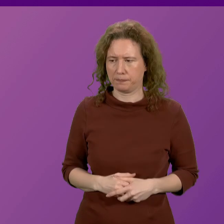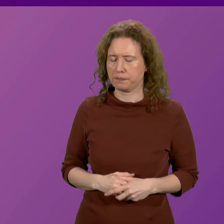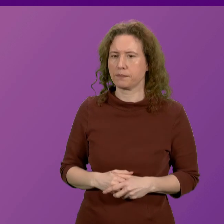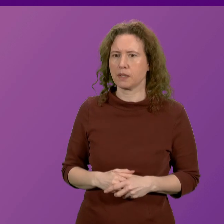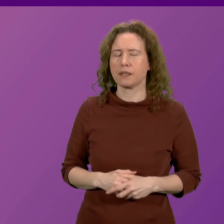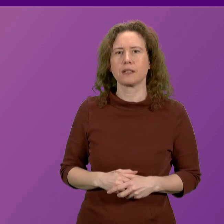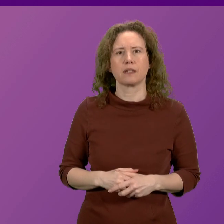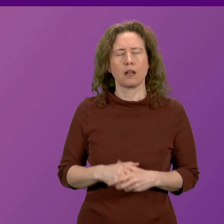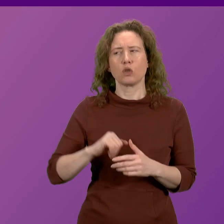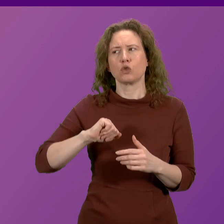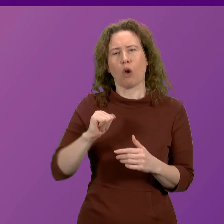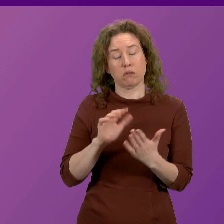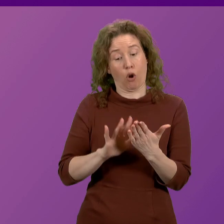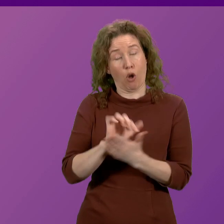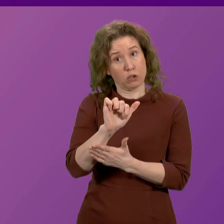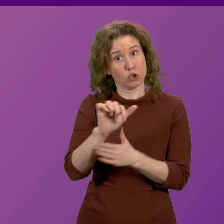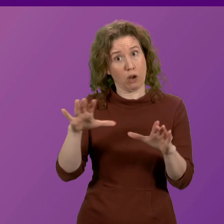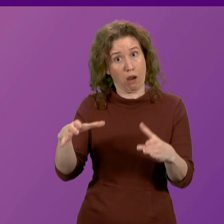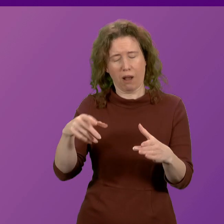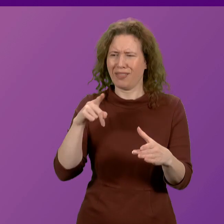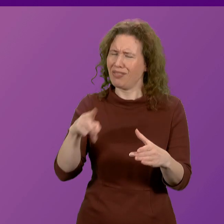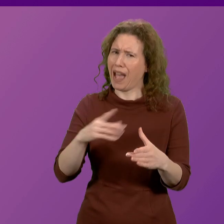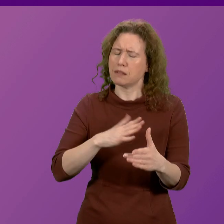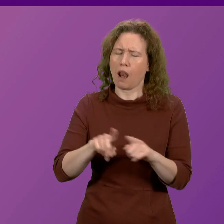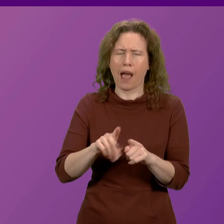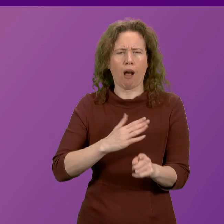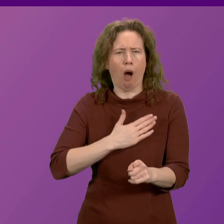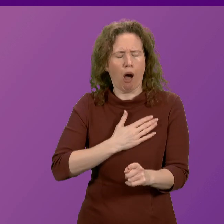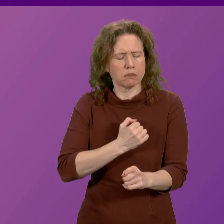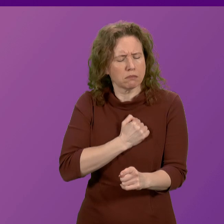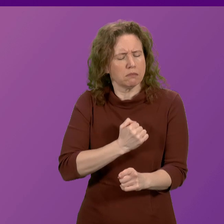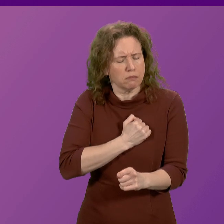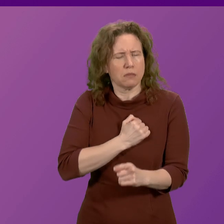Scotland’s cultural sector is the beating heart of our country, with considerable